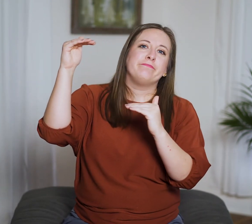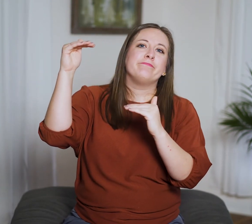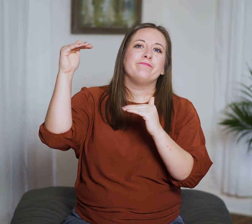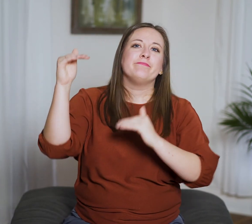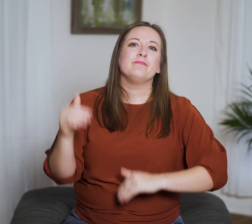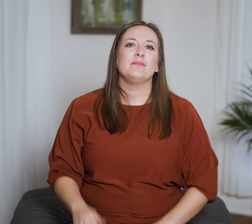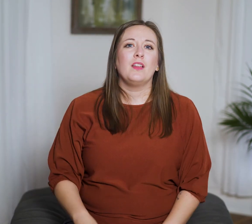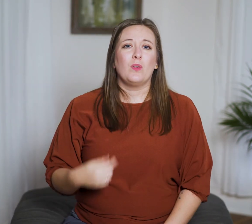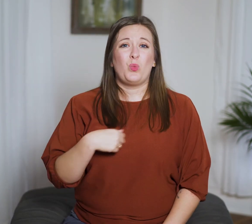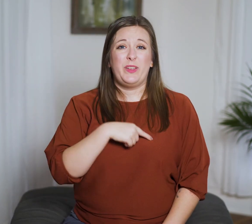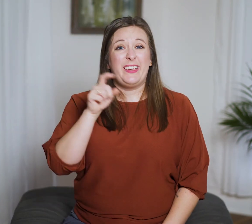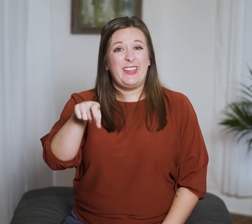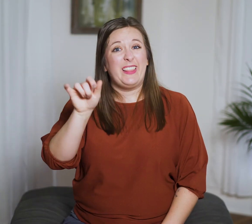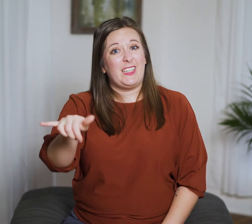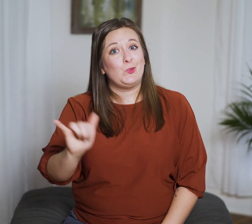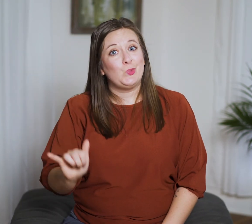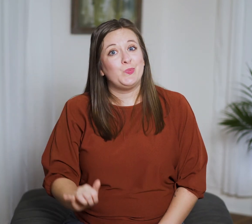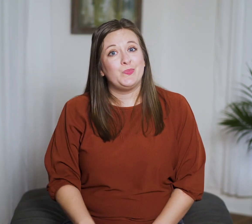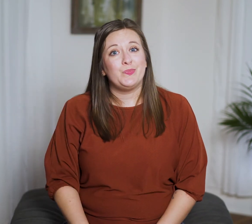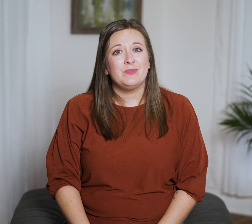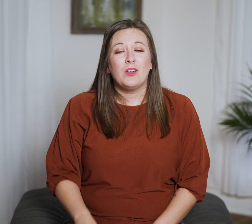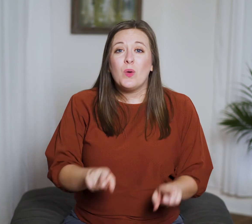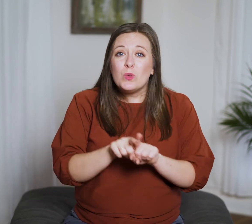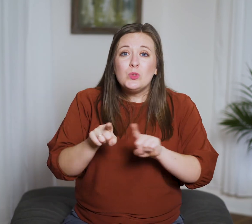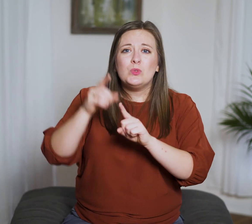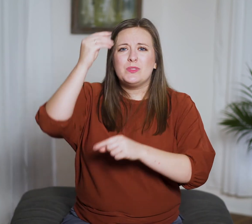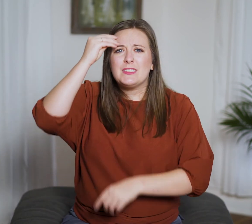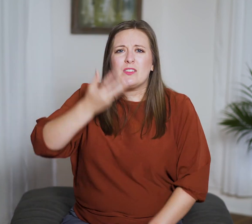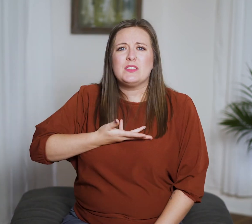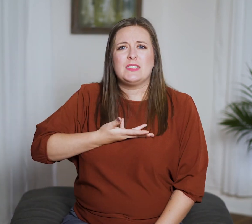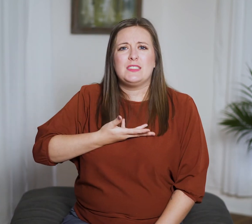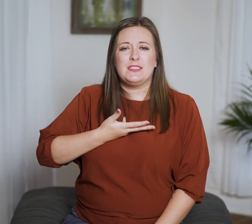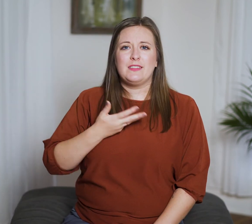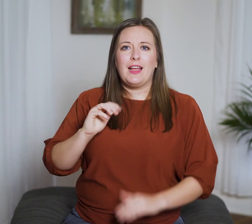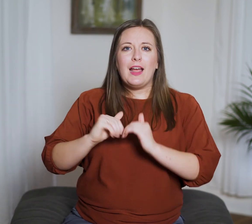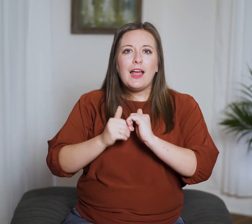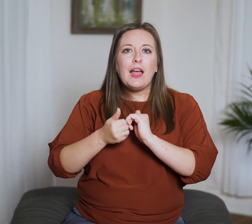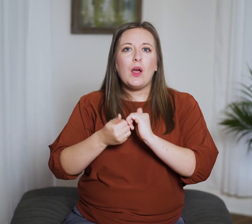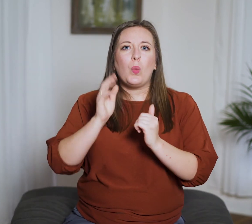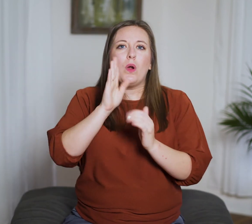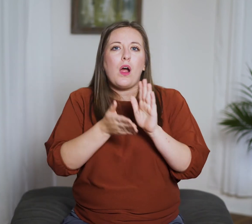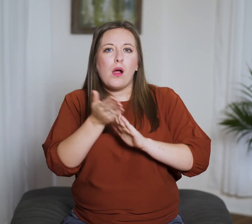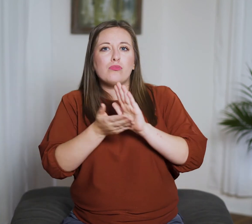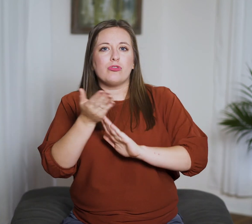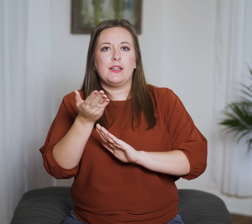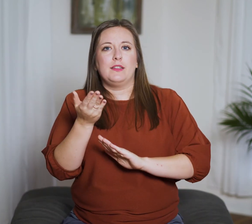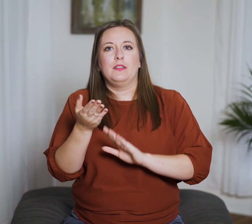and we need that too. He even tells us in advance how He’s going to operate